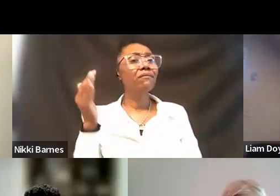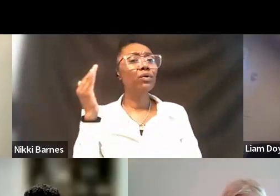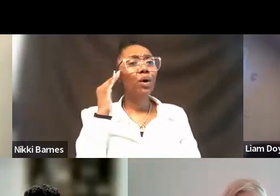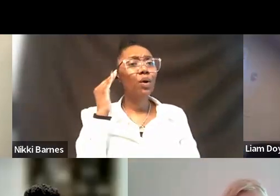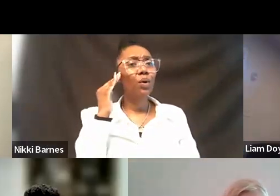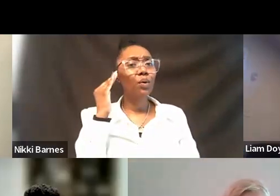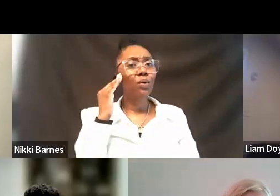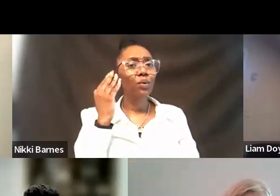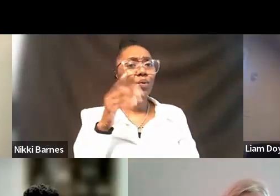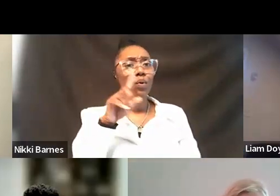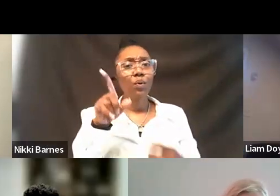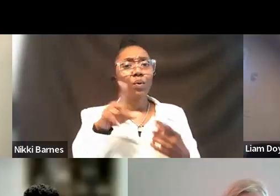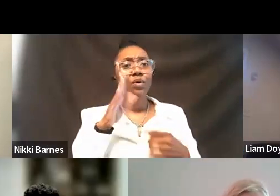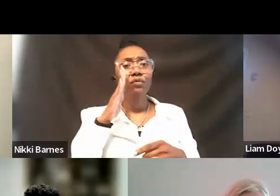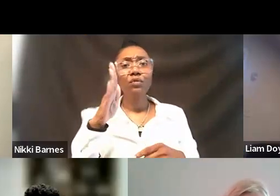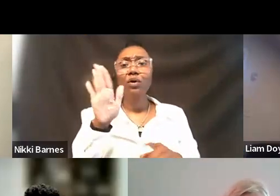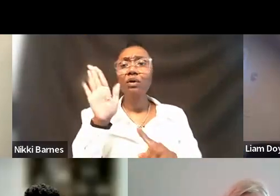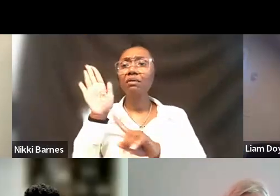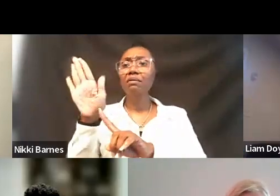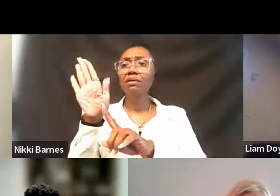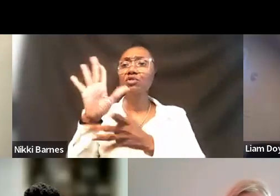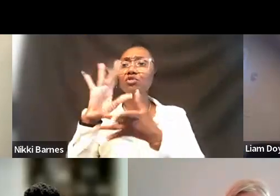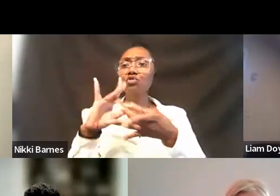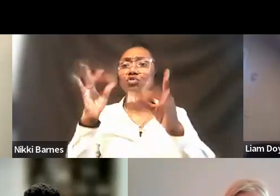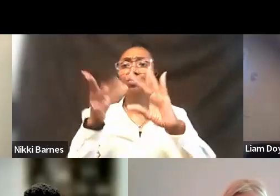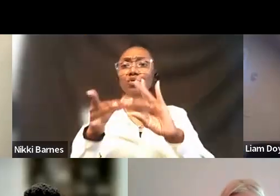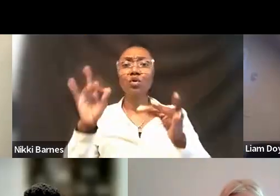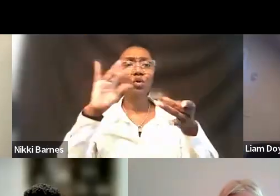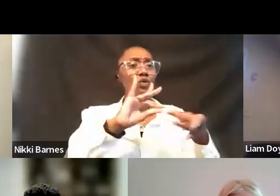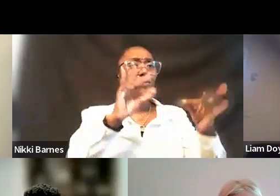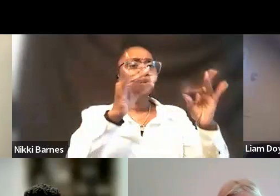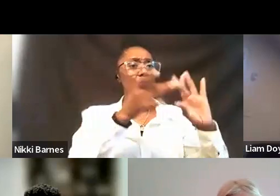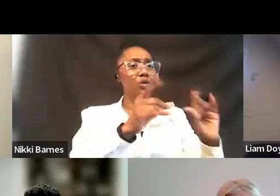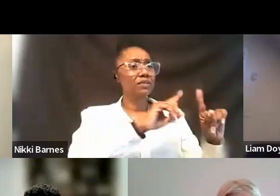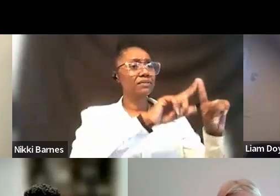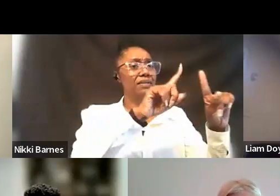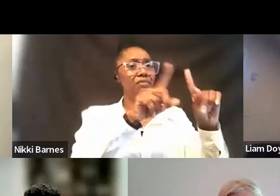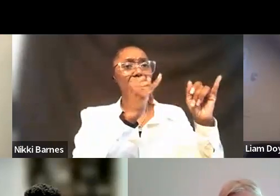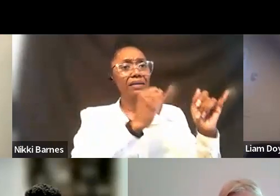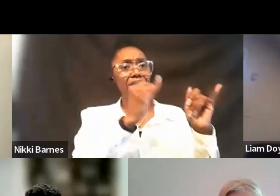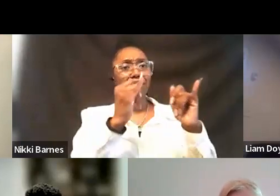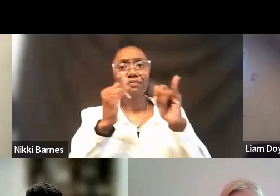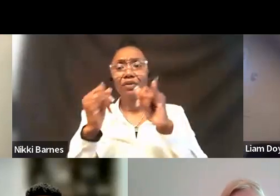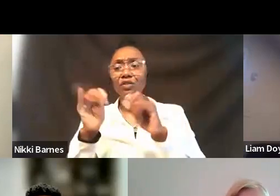And you don't know.